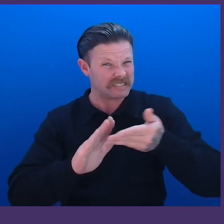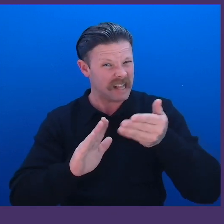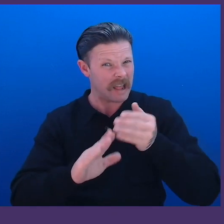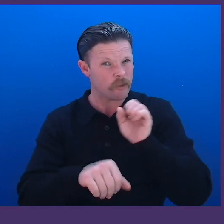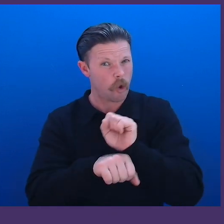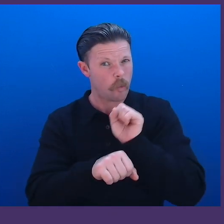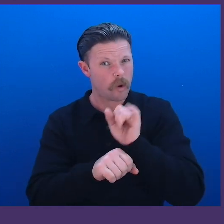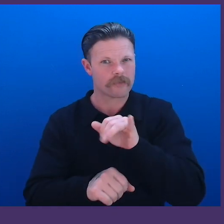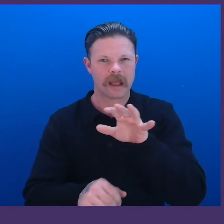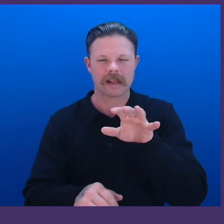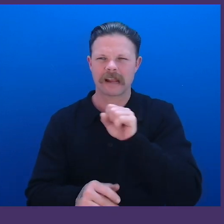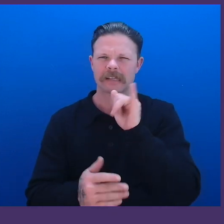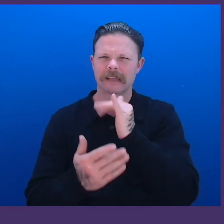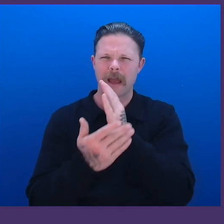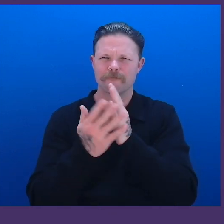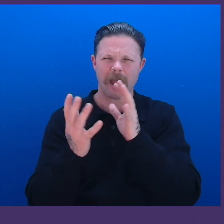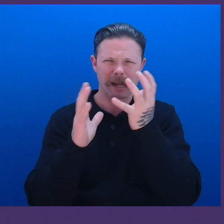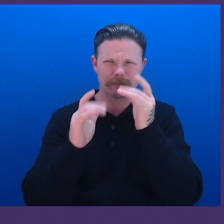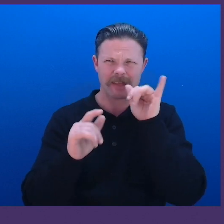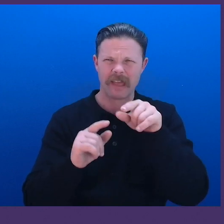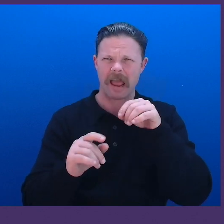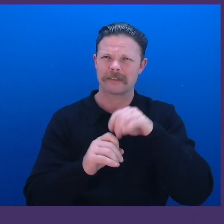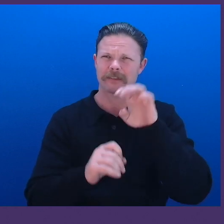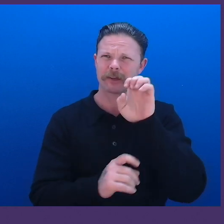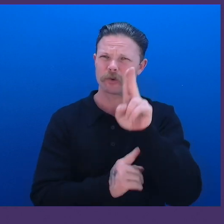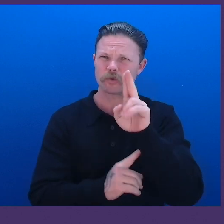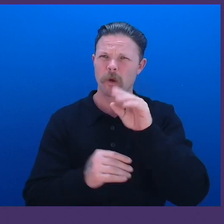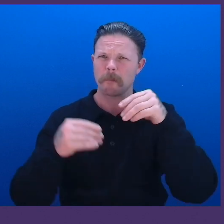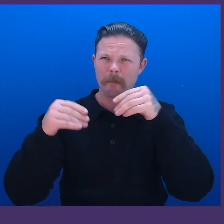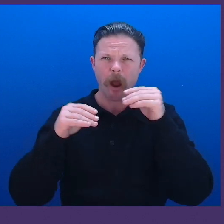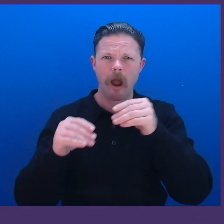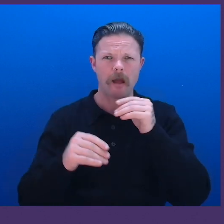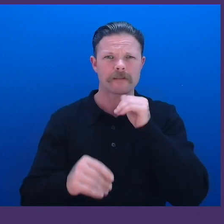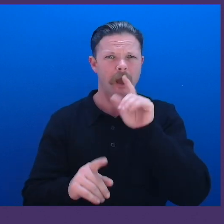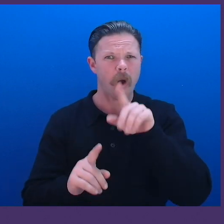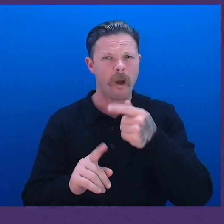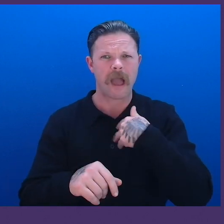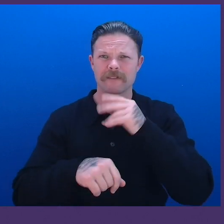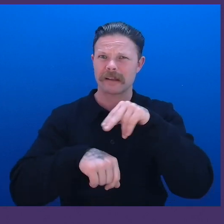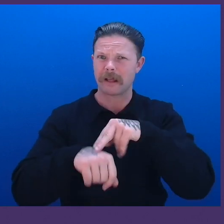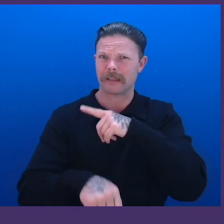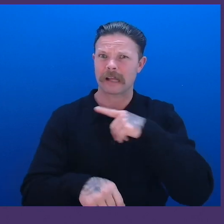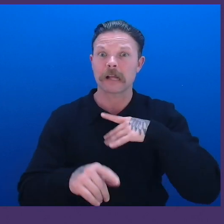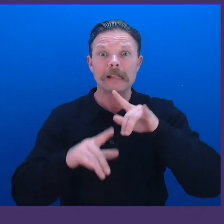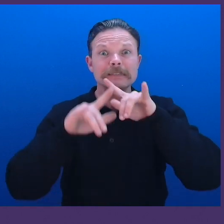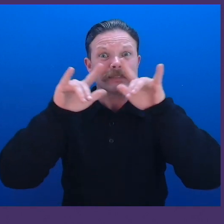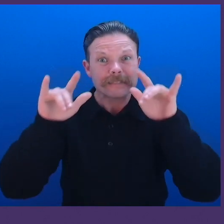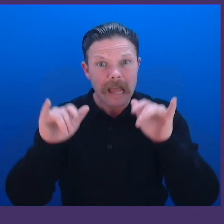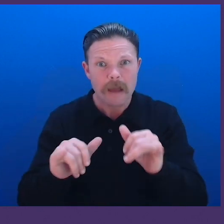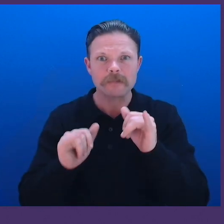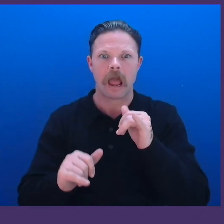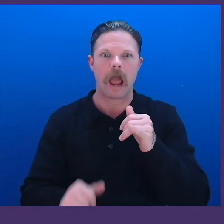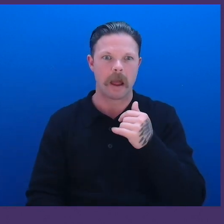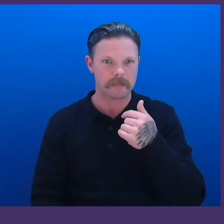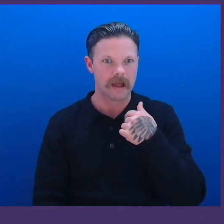in the European market having only national legislation. At the same time, I'm a firm believer on accessibility